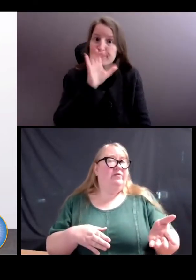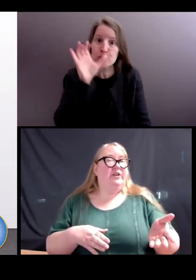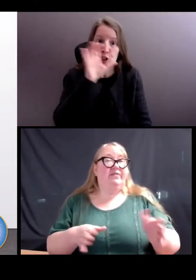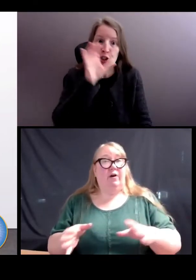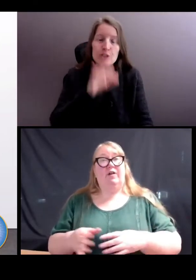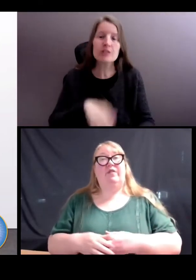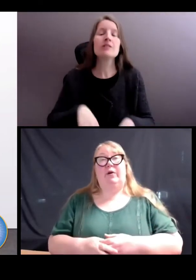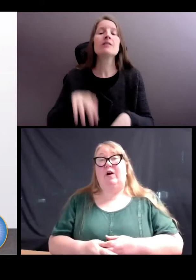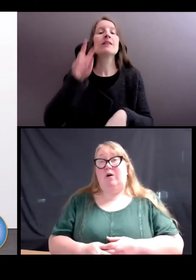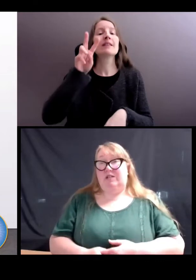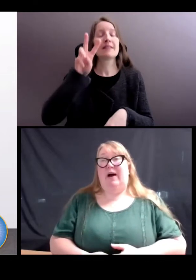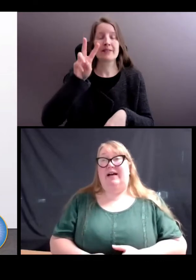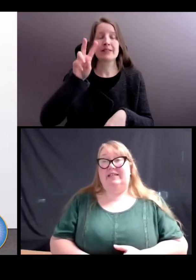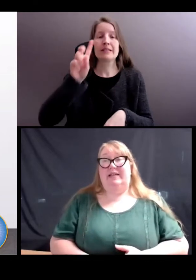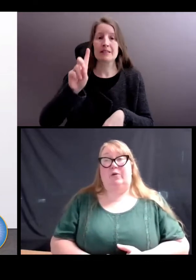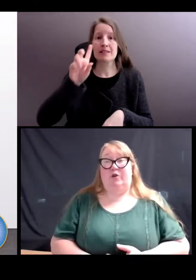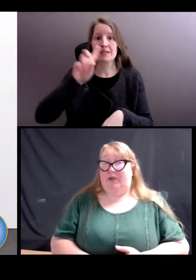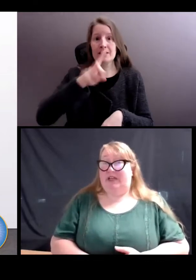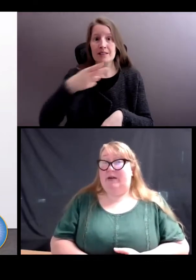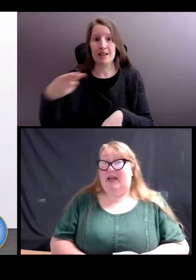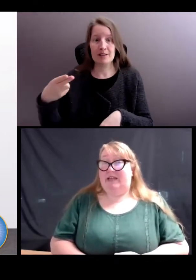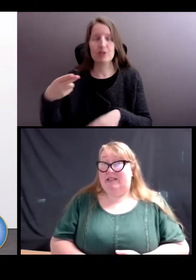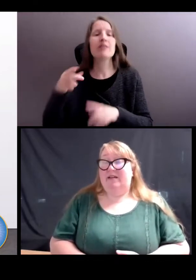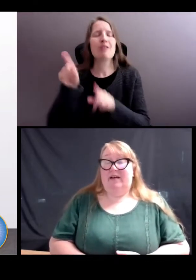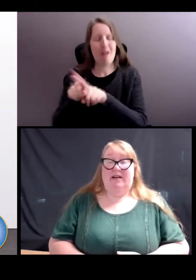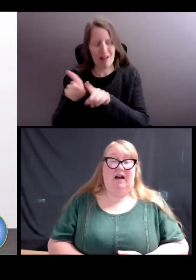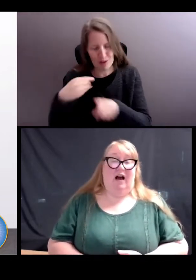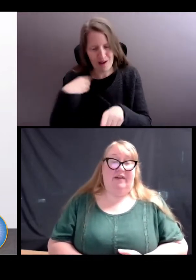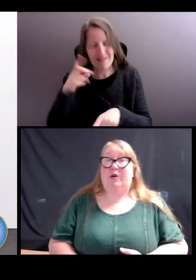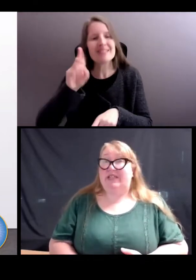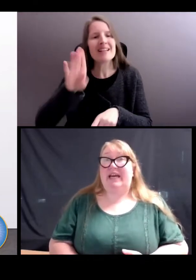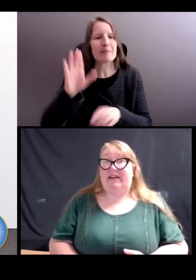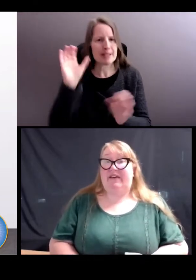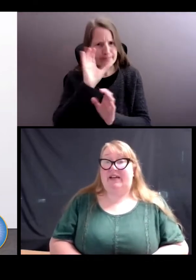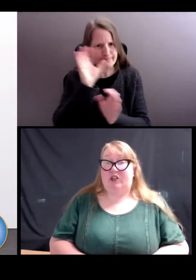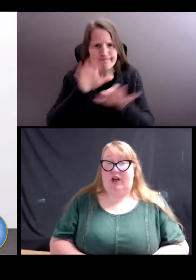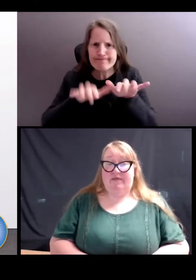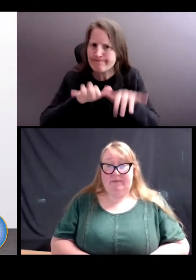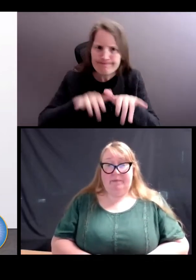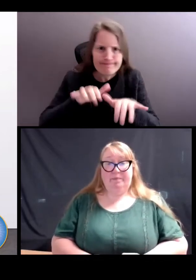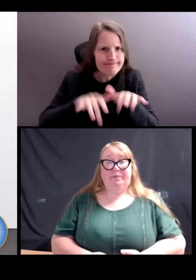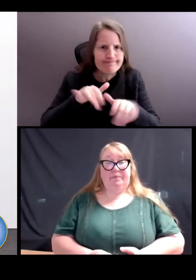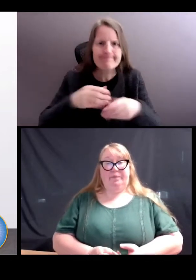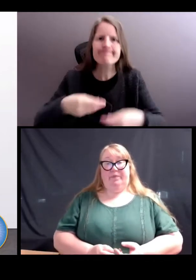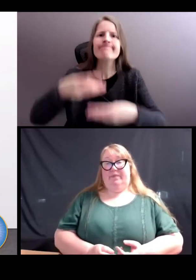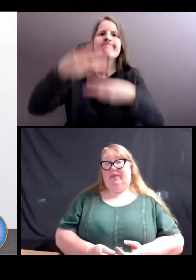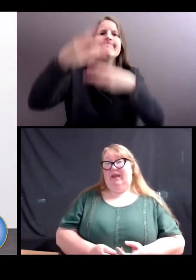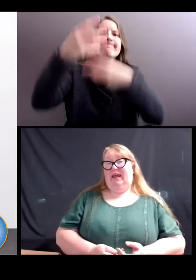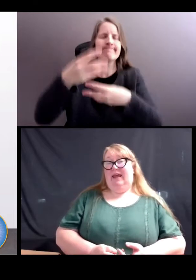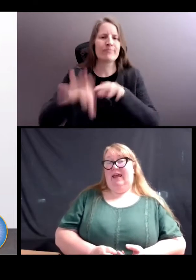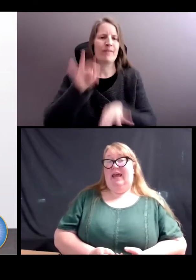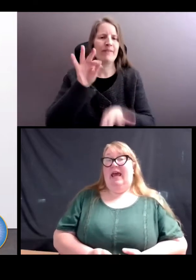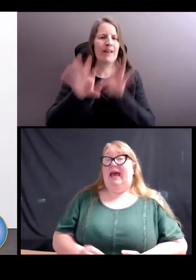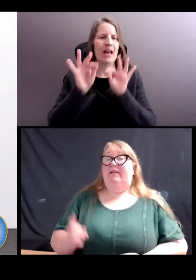for deaf and hard of hearing also has a searchable database that you can take advantage of And